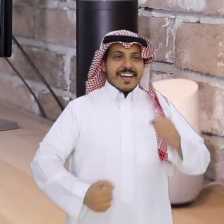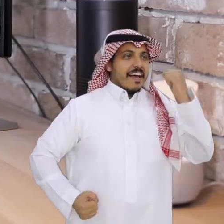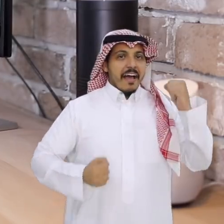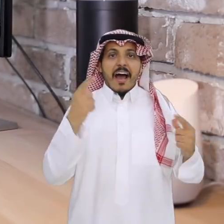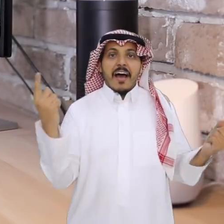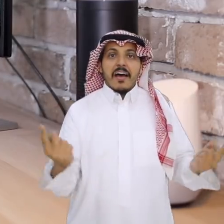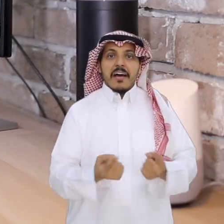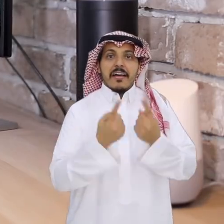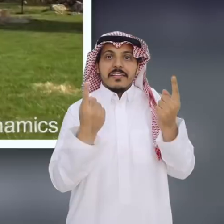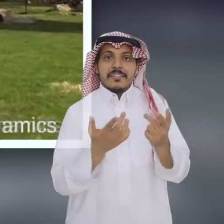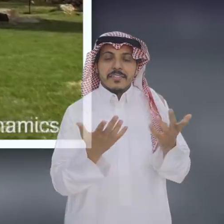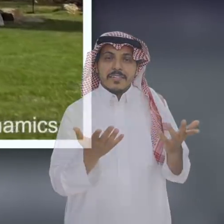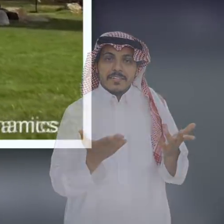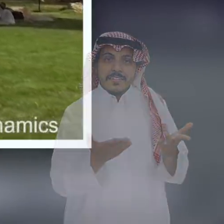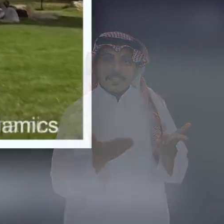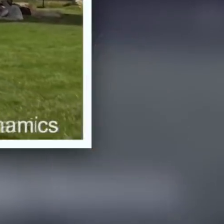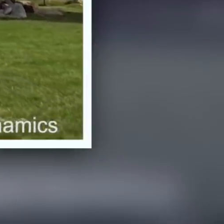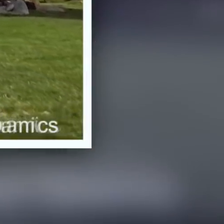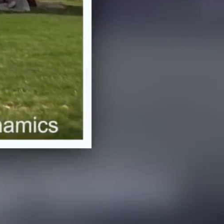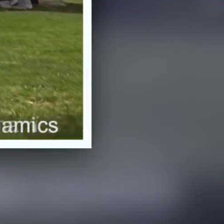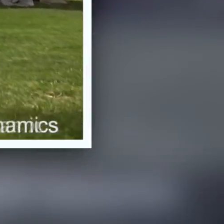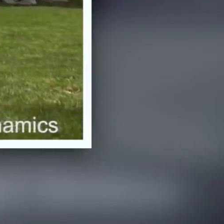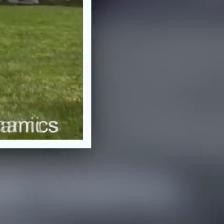Atlas could be available in the future.